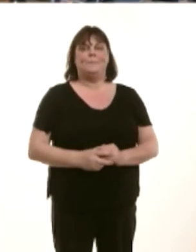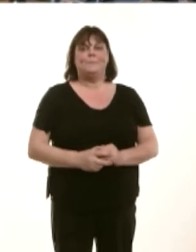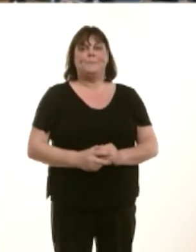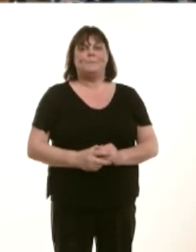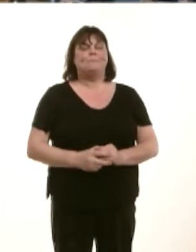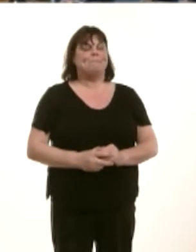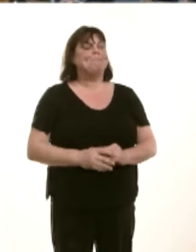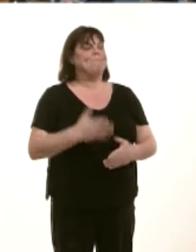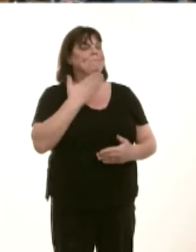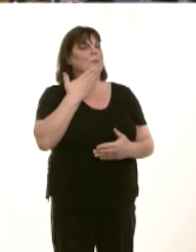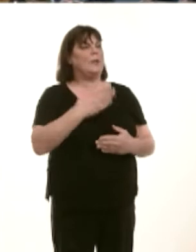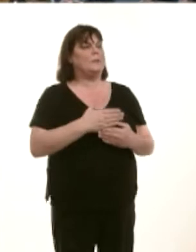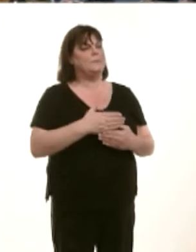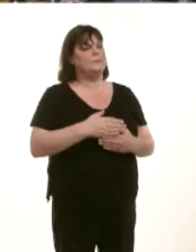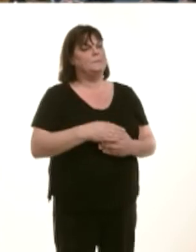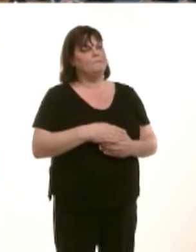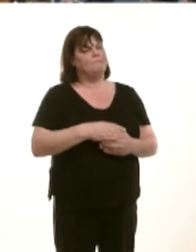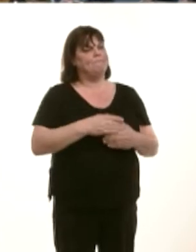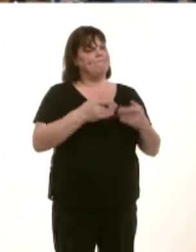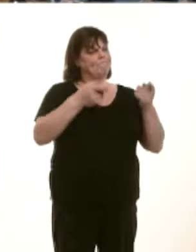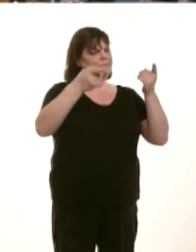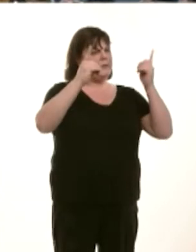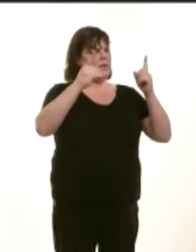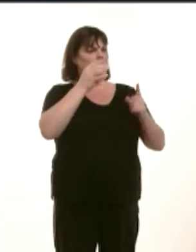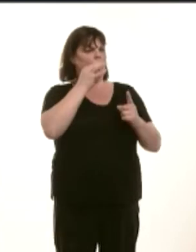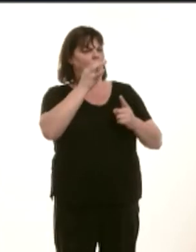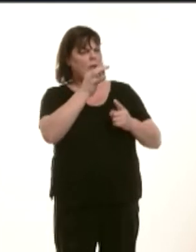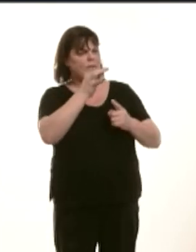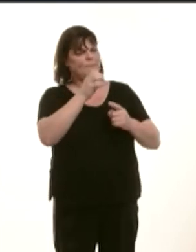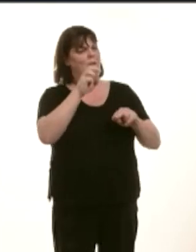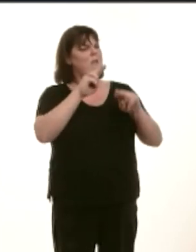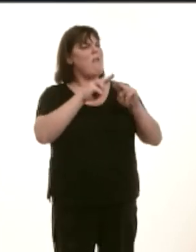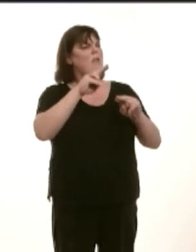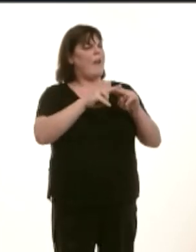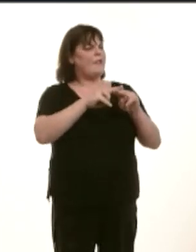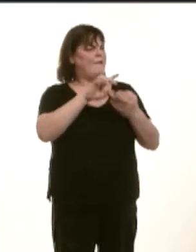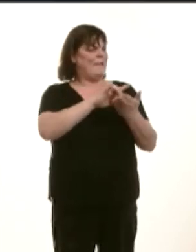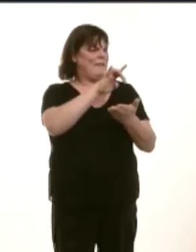Eluned Parrott: 3. A wnaiff y Prif Weinidog ddatganiad am y problemau teithio sydd wedi deillio o waith i wella rheilffyrdd yng Nghanol De Cymru? OAQ(4)2057(FM)